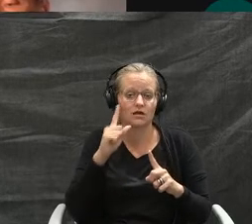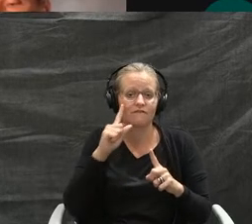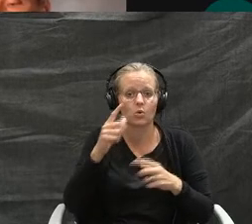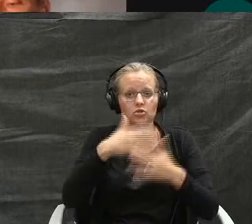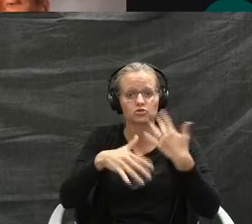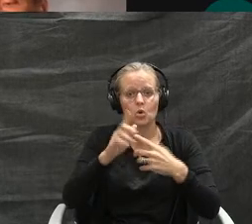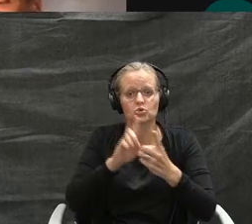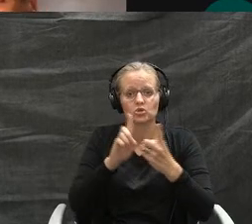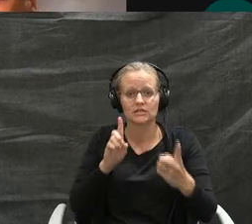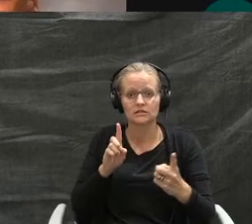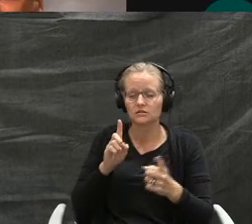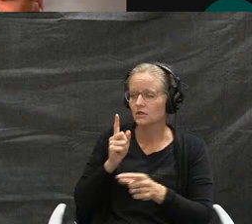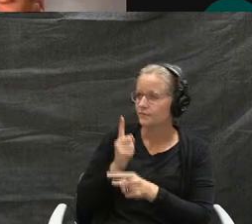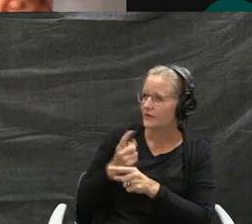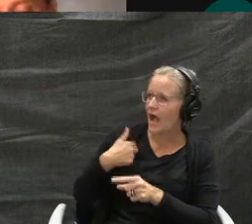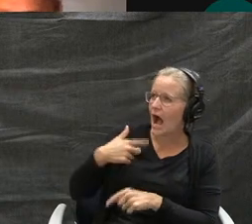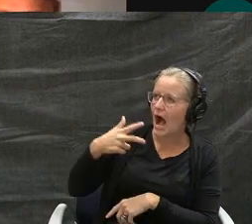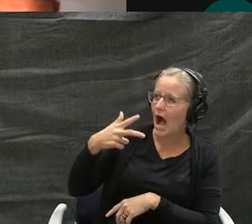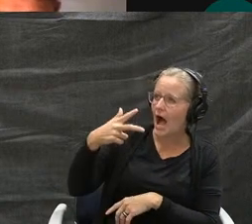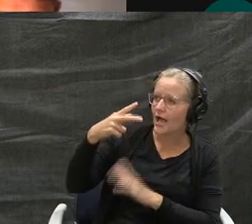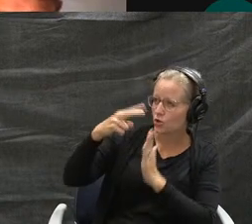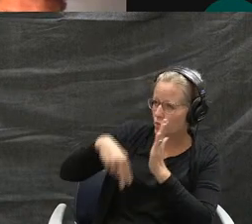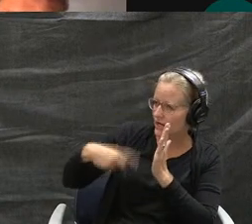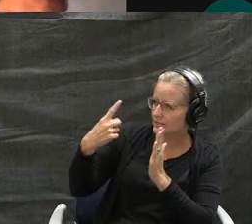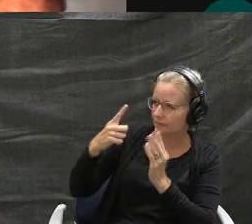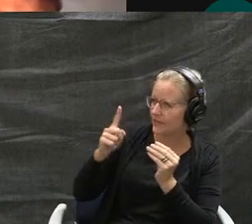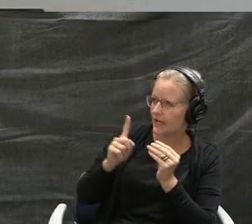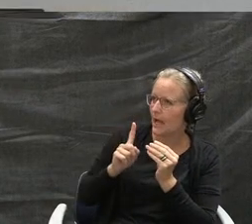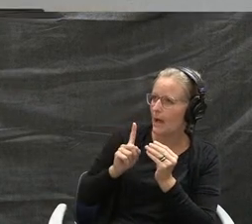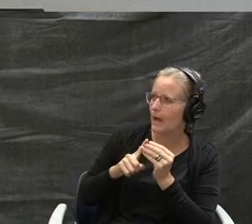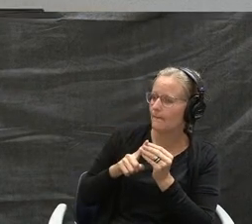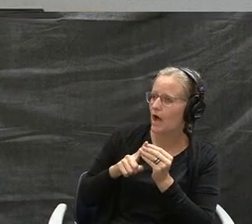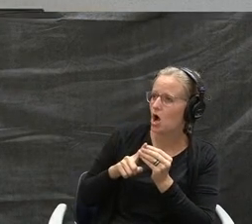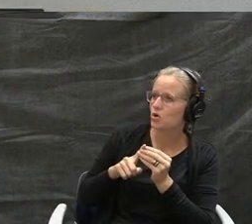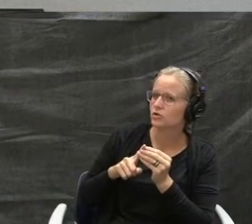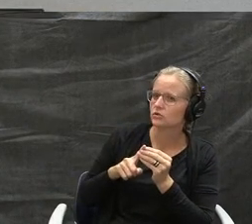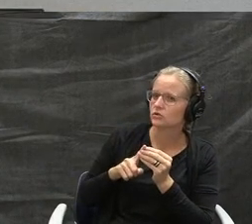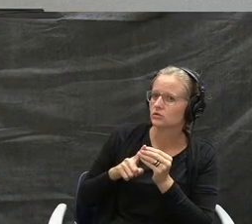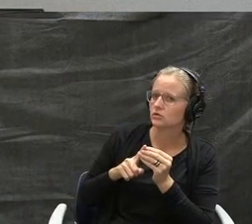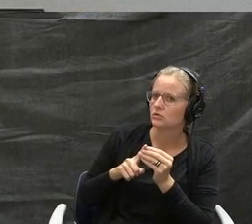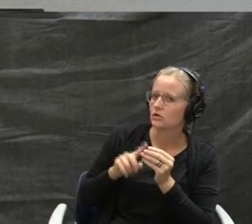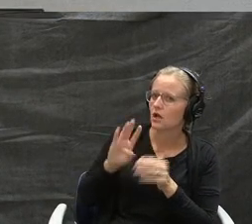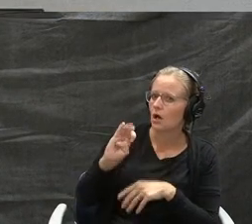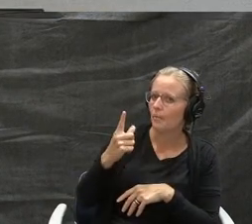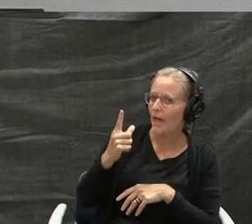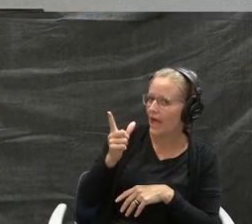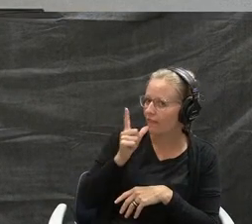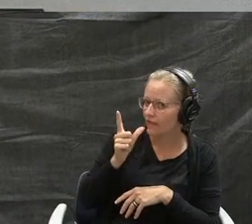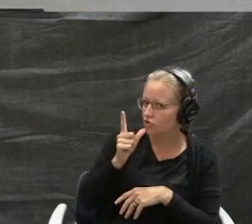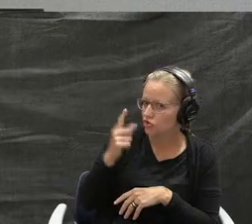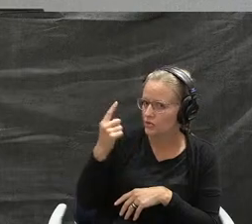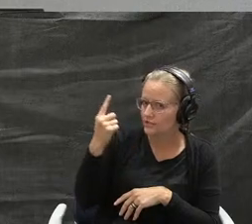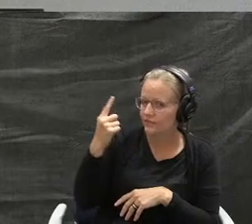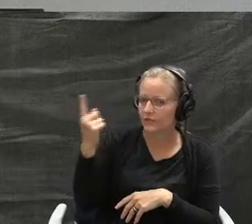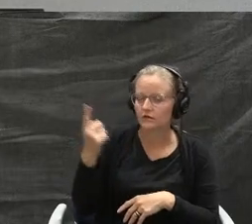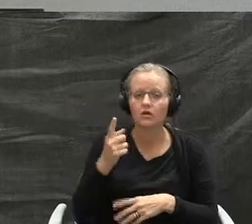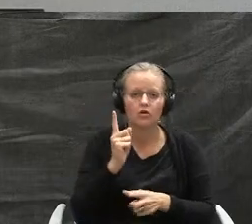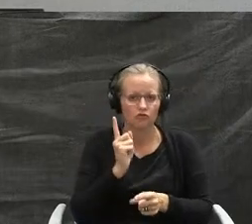try to do pre packaged lunch to eliminate the wait and the lunch lines. OK, thank you. Yeah there will be much more limited manual